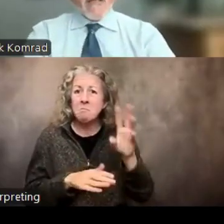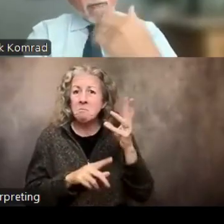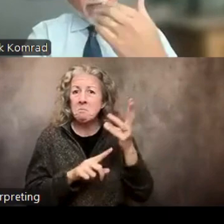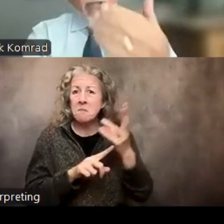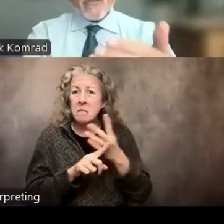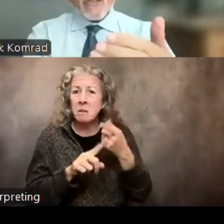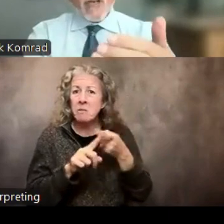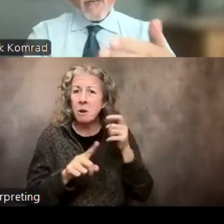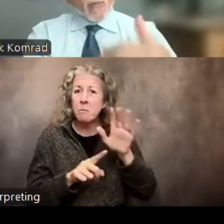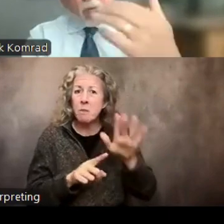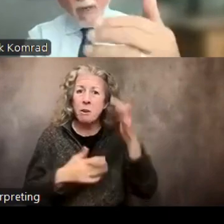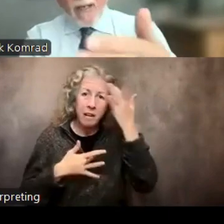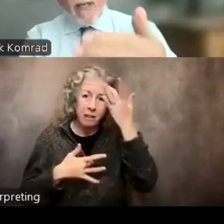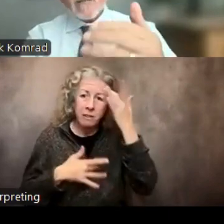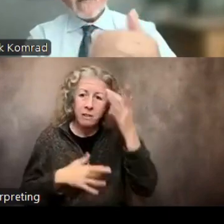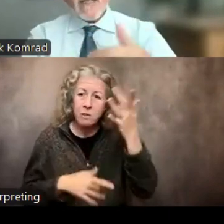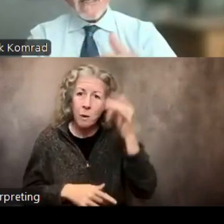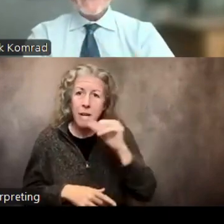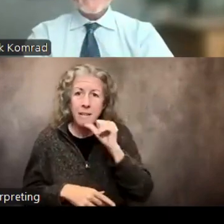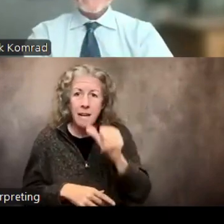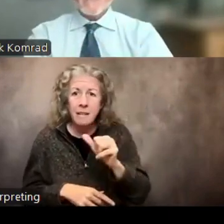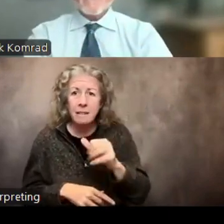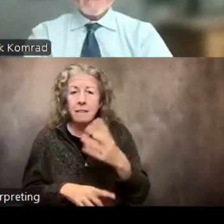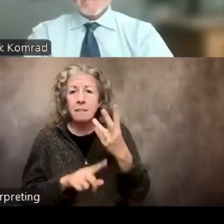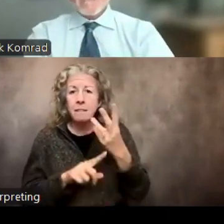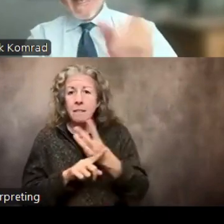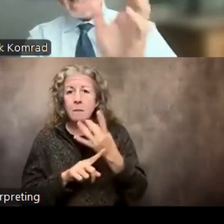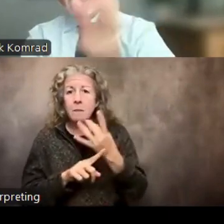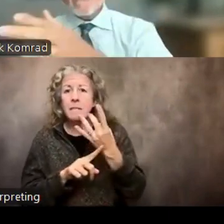physical suffering? Well, why not psychiatric suffering 18